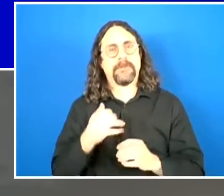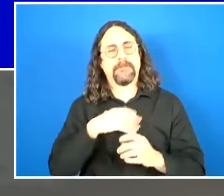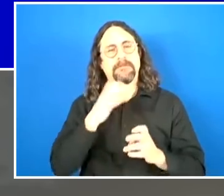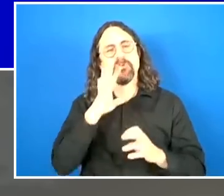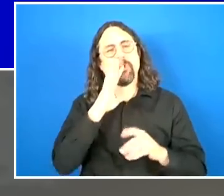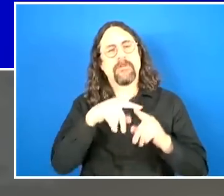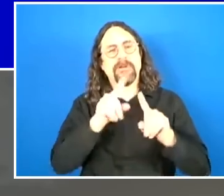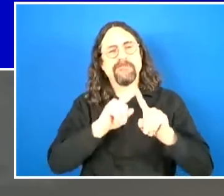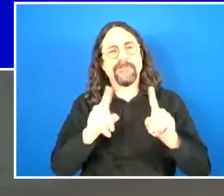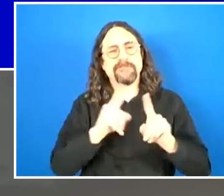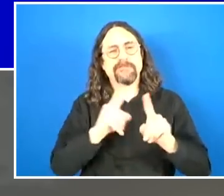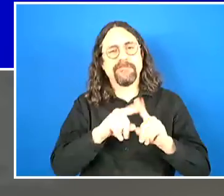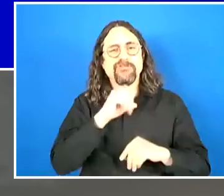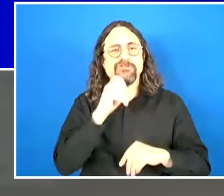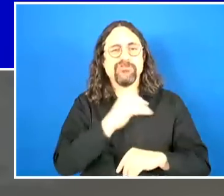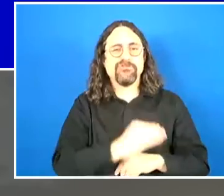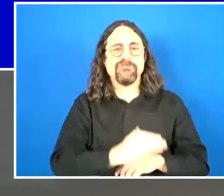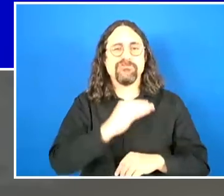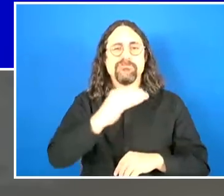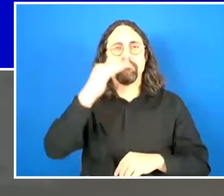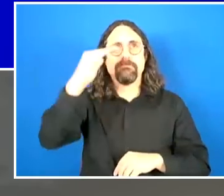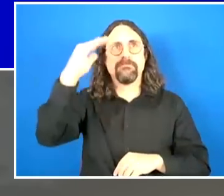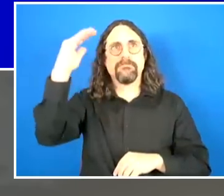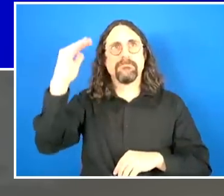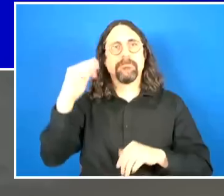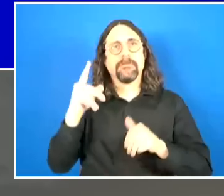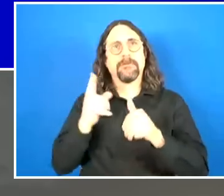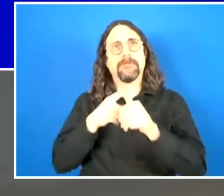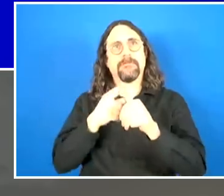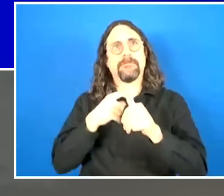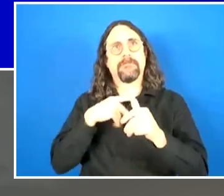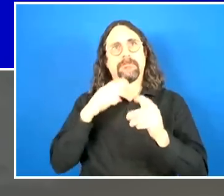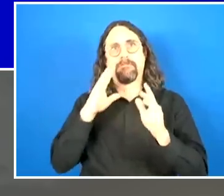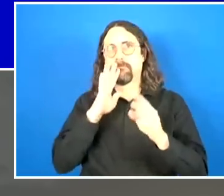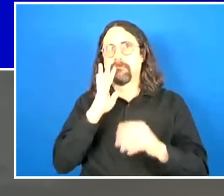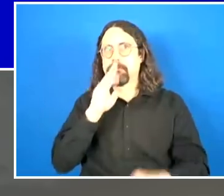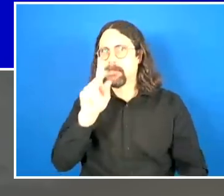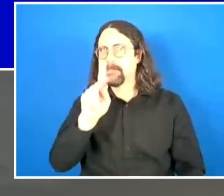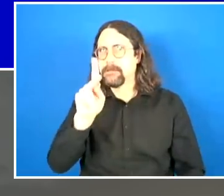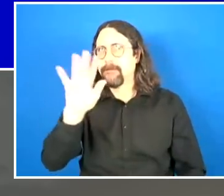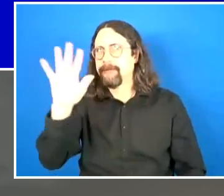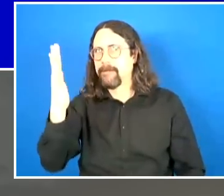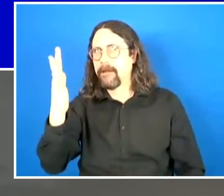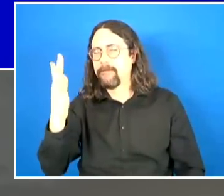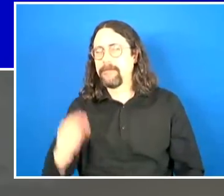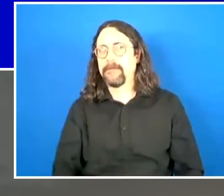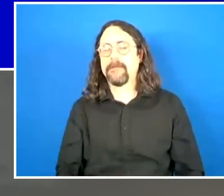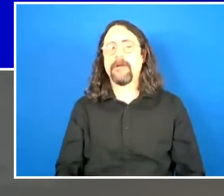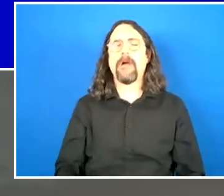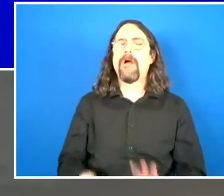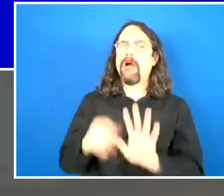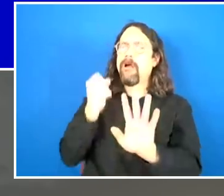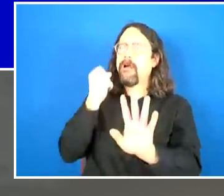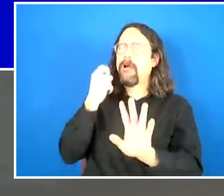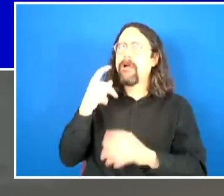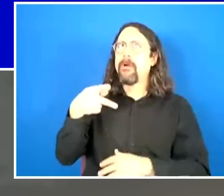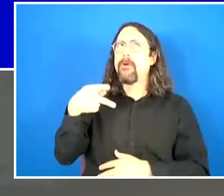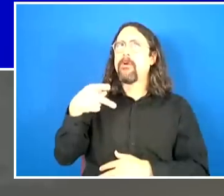BELIEVER IN PREK BUT WHEN WE LOOK AT THE TIMES WHEN WE TALK ABOUT THE GRADE KIDS, ALL